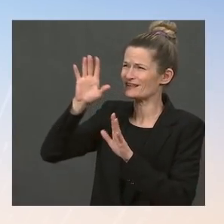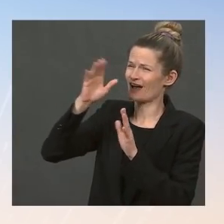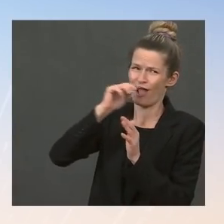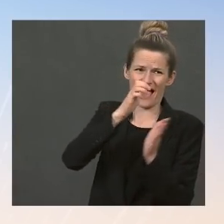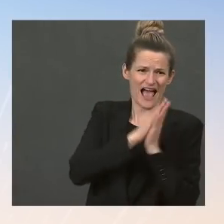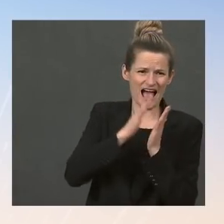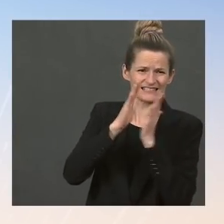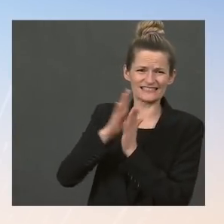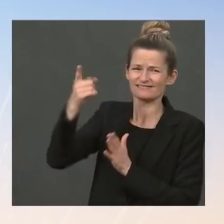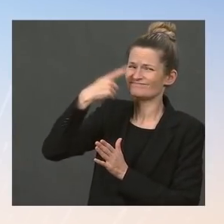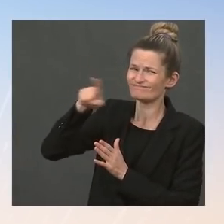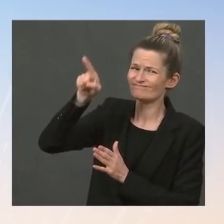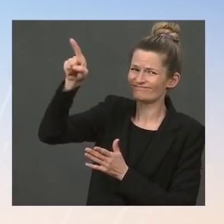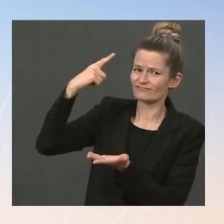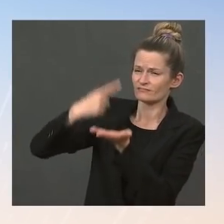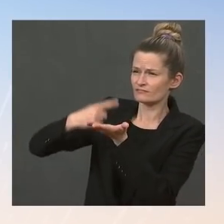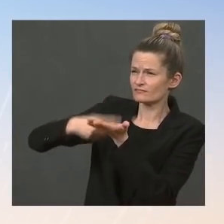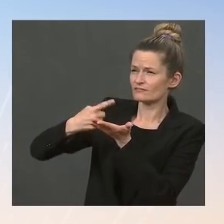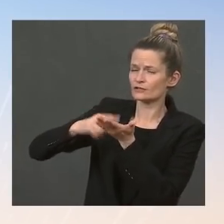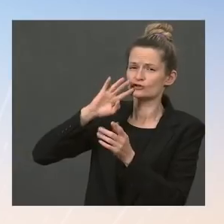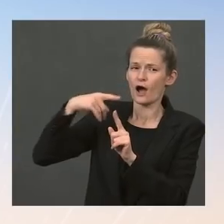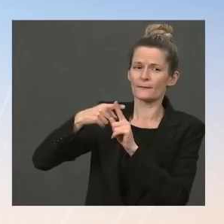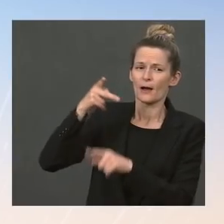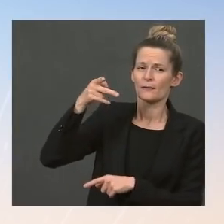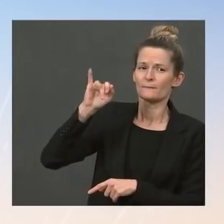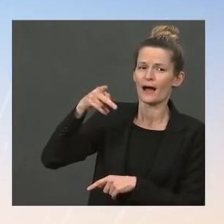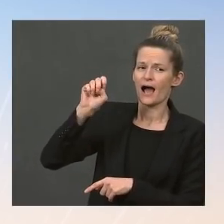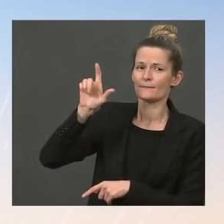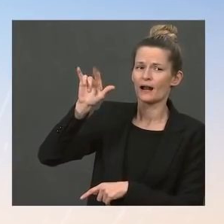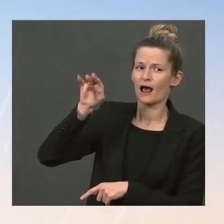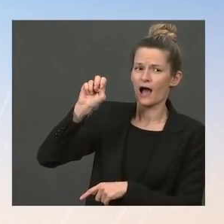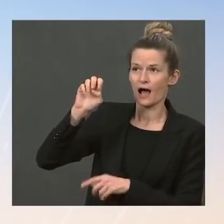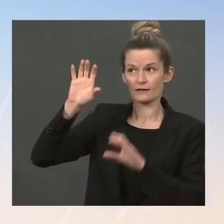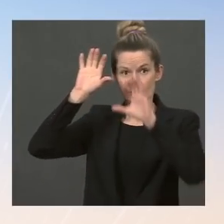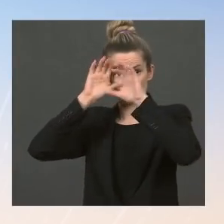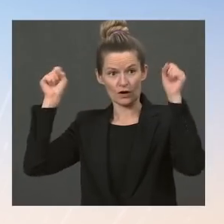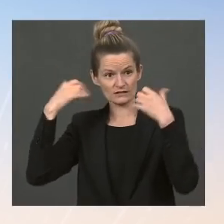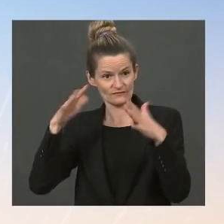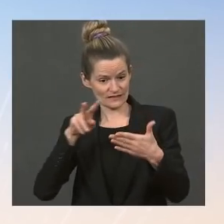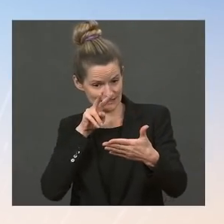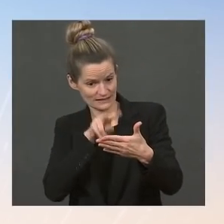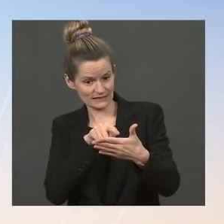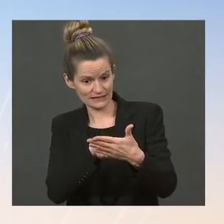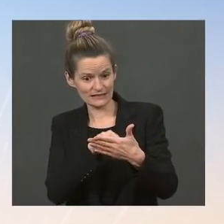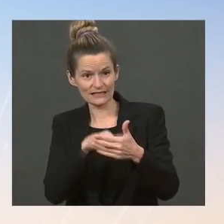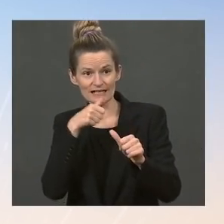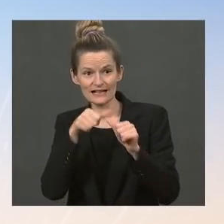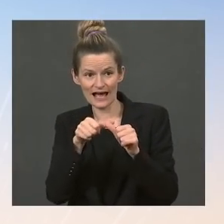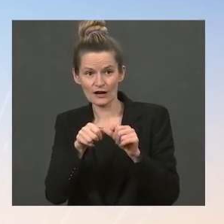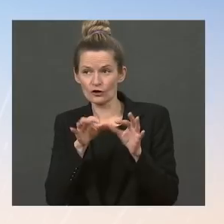has reviewed that letter, if he plans to respond. Does the President plan to consider --